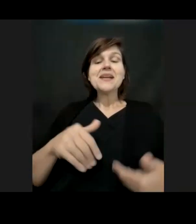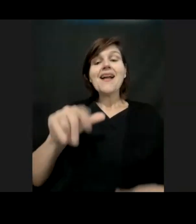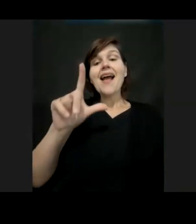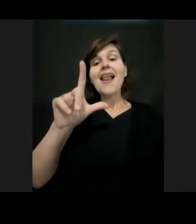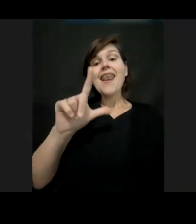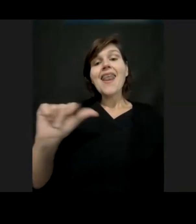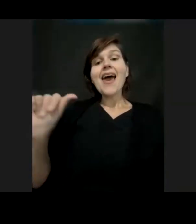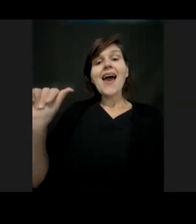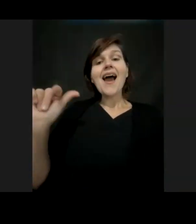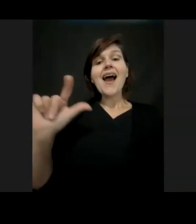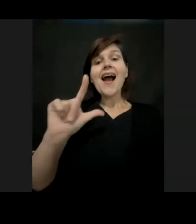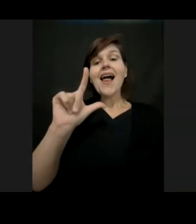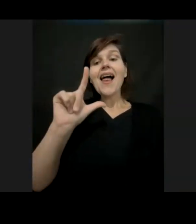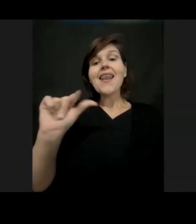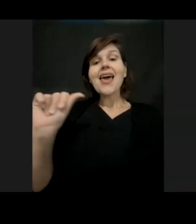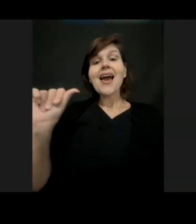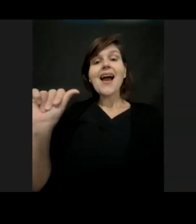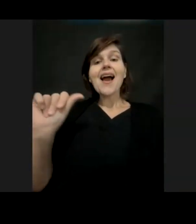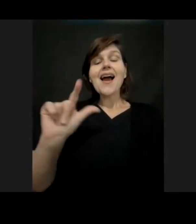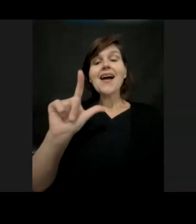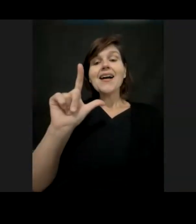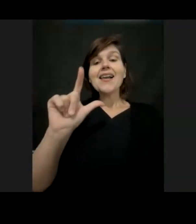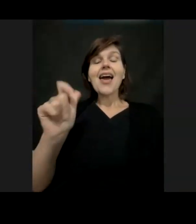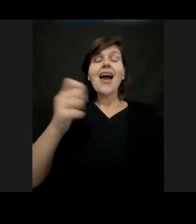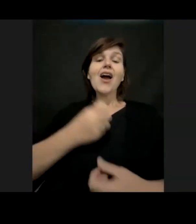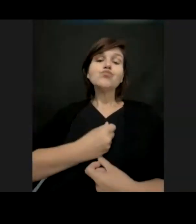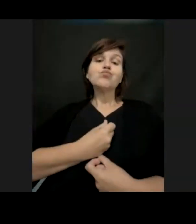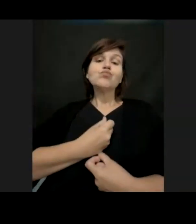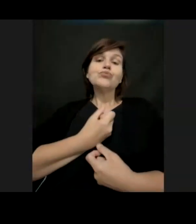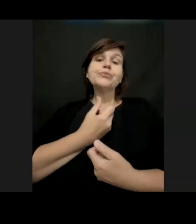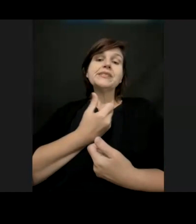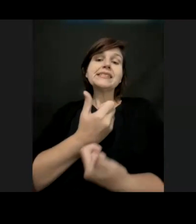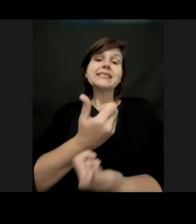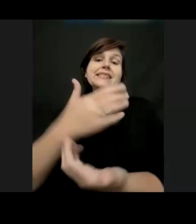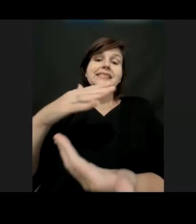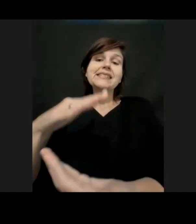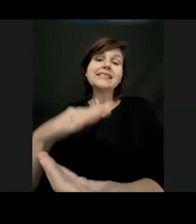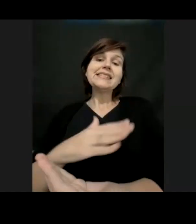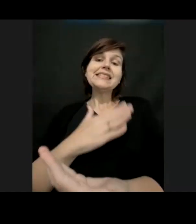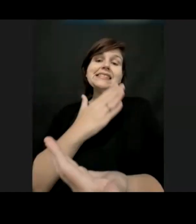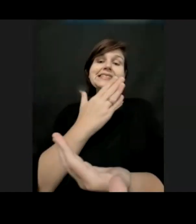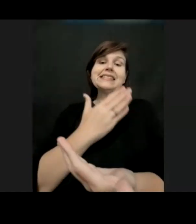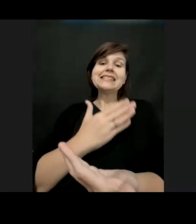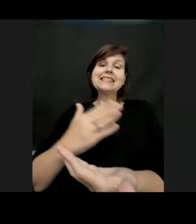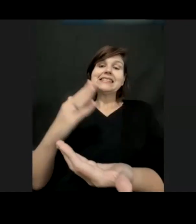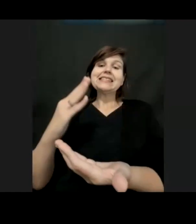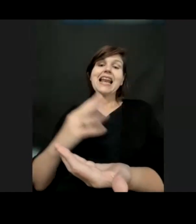Everybody, sing from the bottom of your beautiful hearts! Sing out loud and sing out strong!